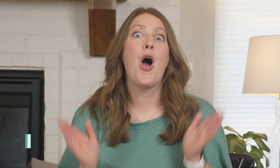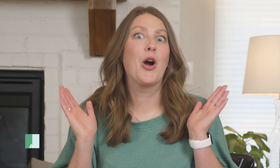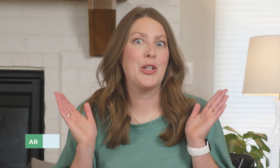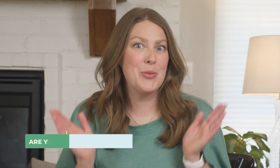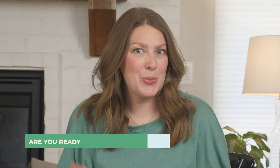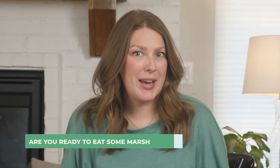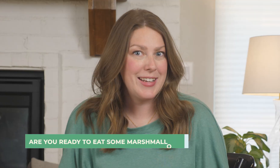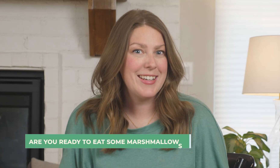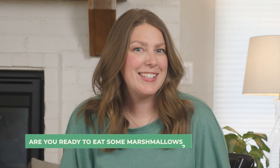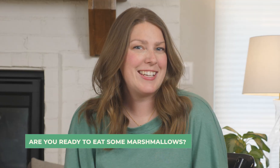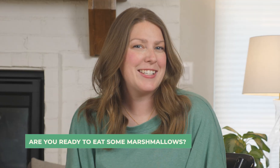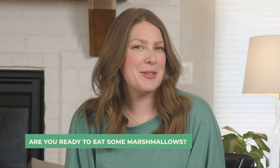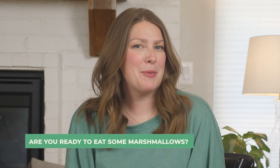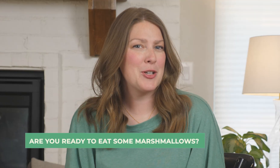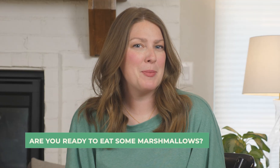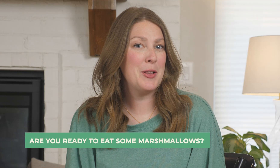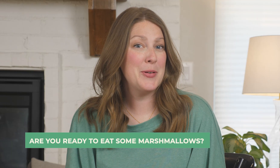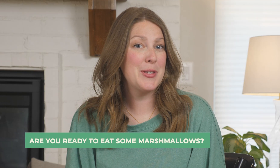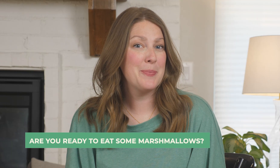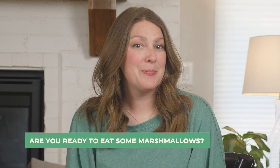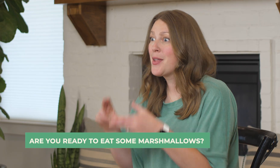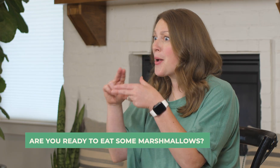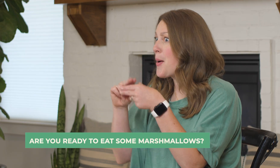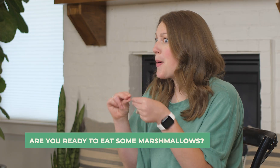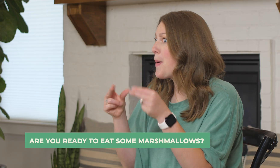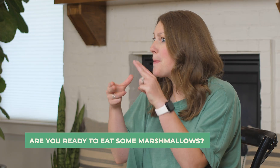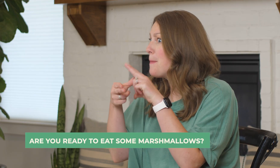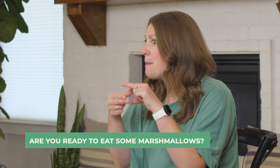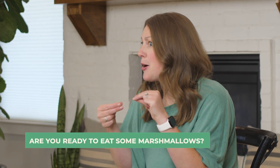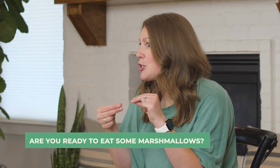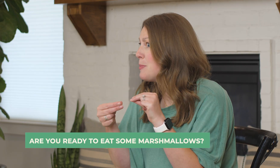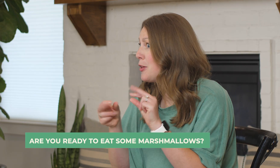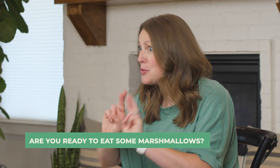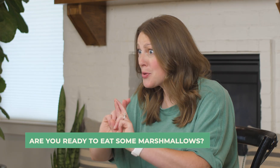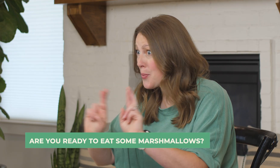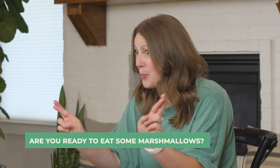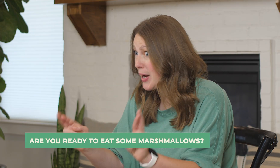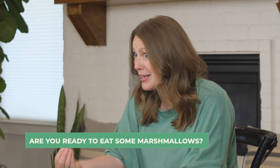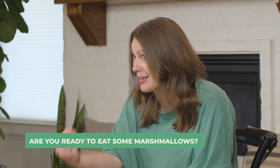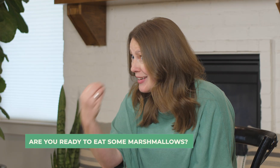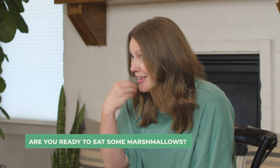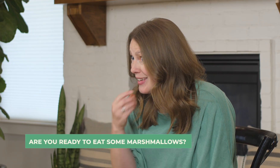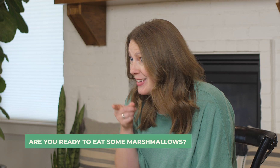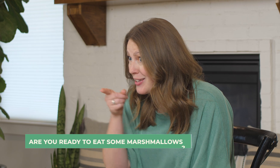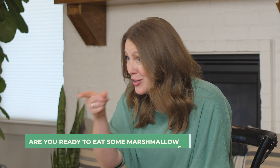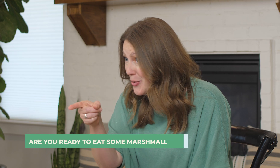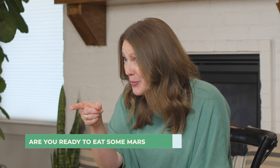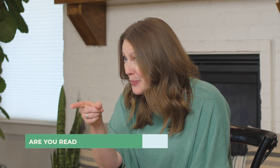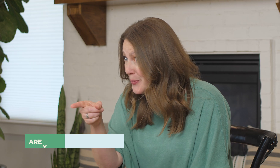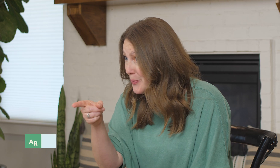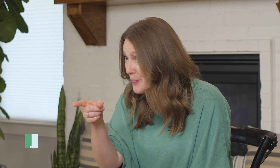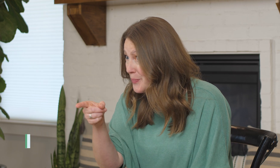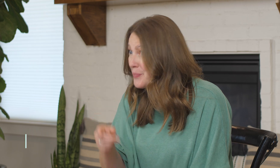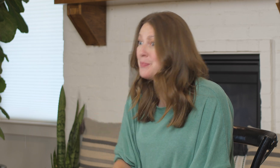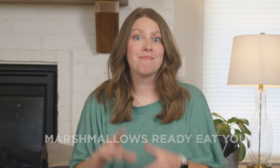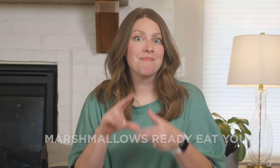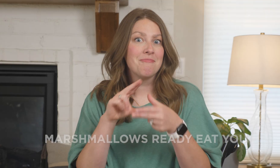Are you ready to eat some marshmallows? Marshmallows. Ready for you.